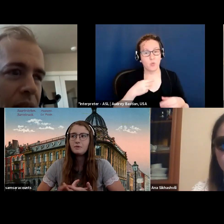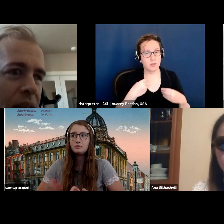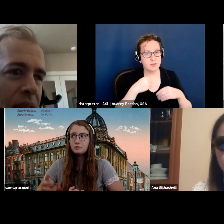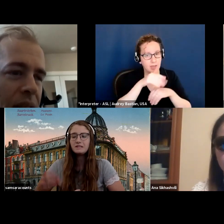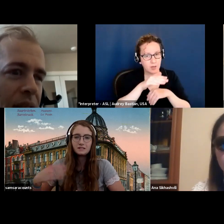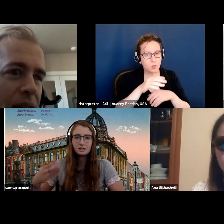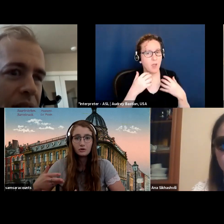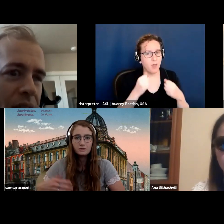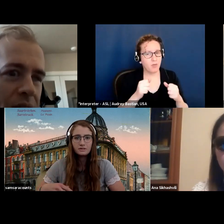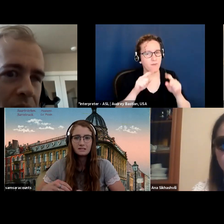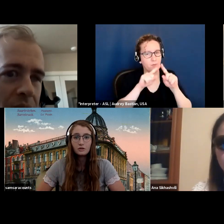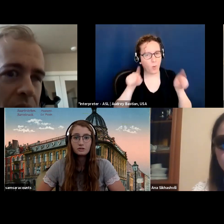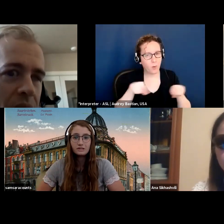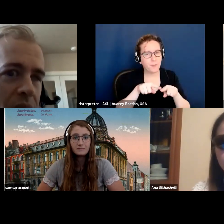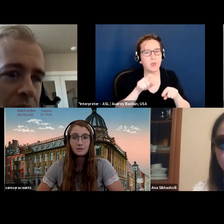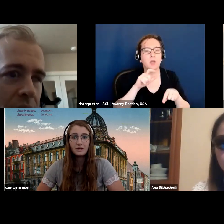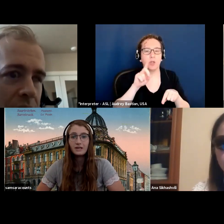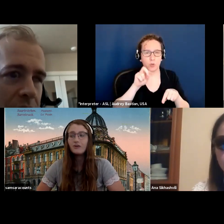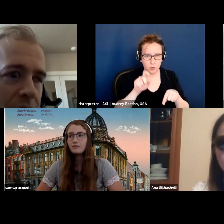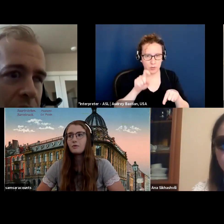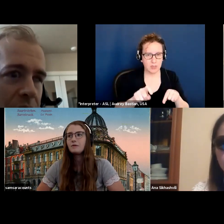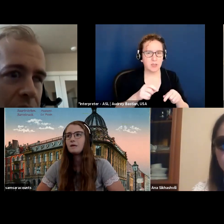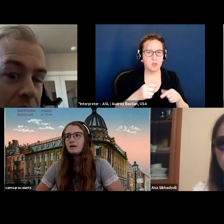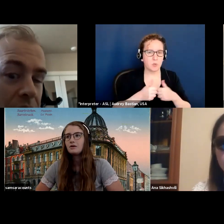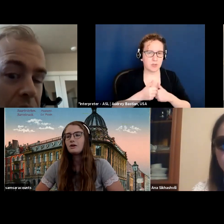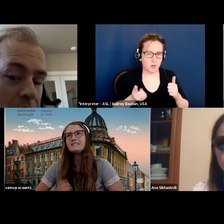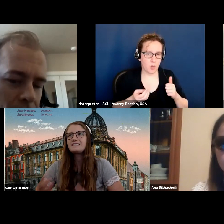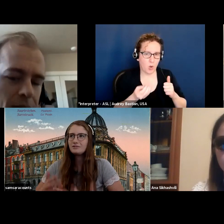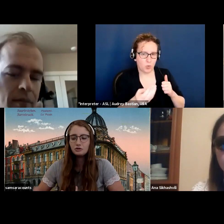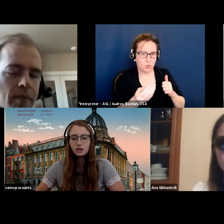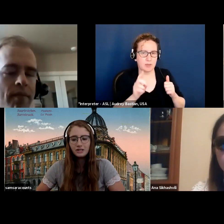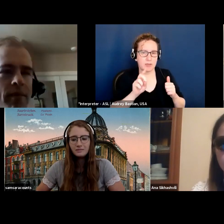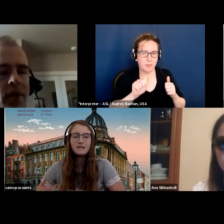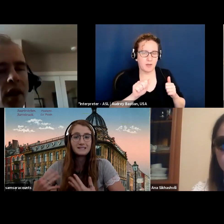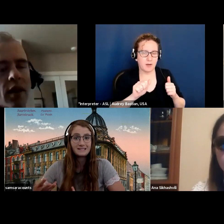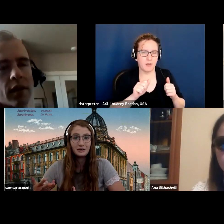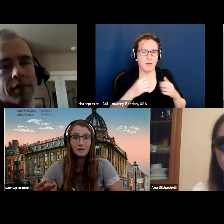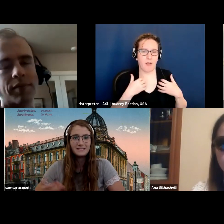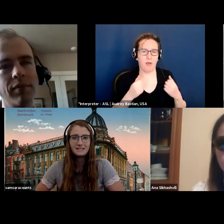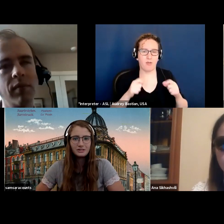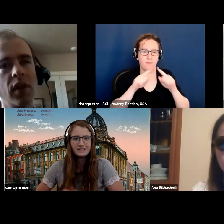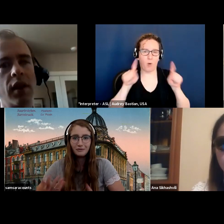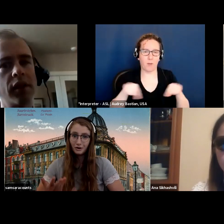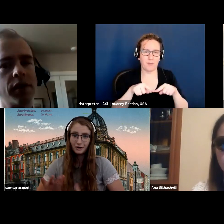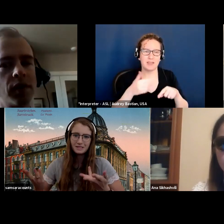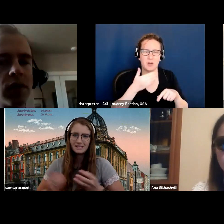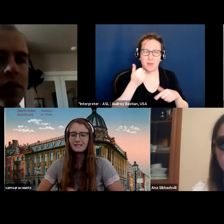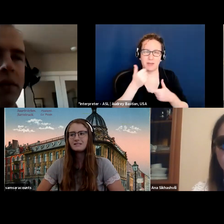You do need to disclose your disability on the health form, or at least you should, because it's in your best interest and you've already been selected.